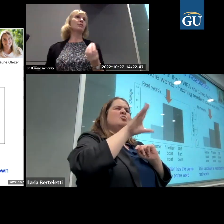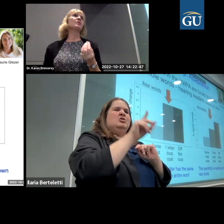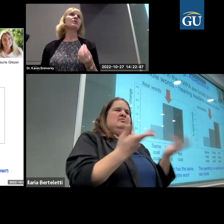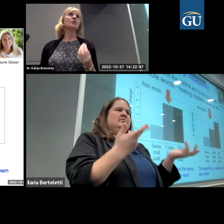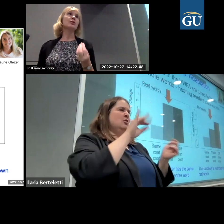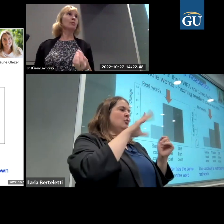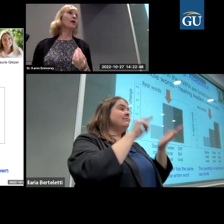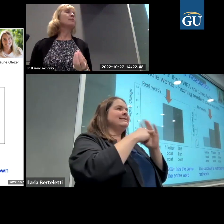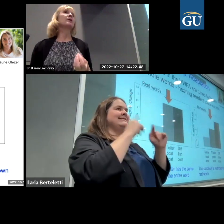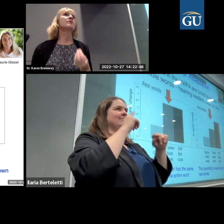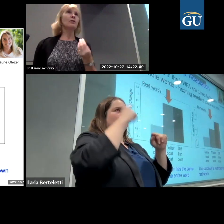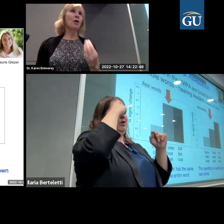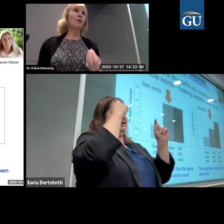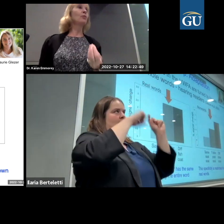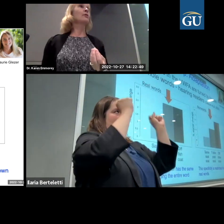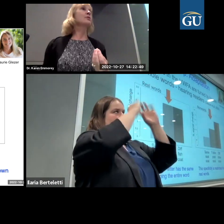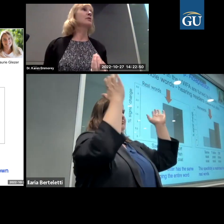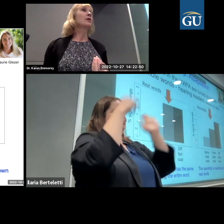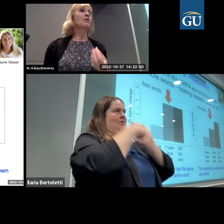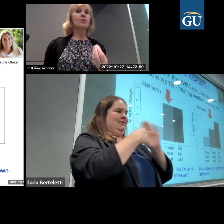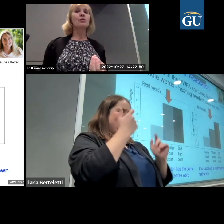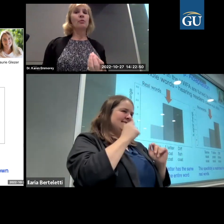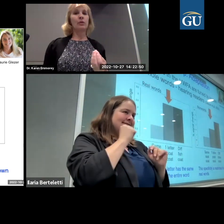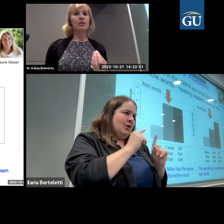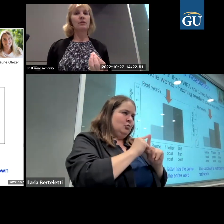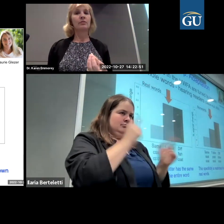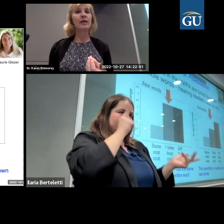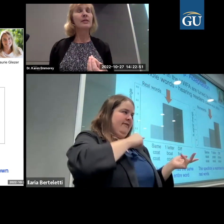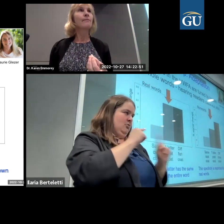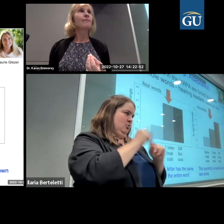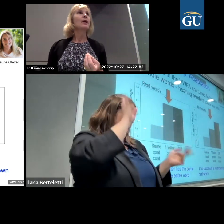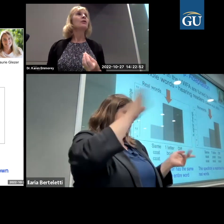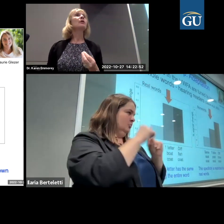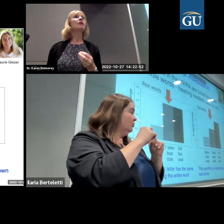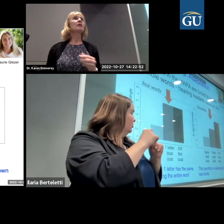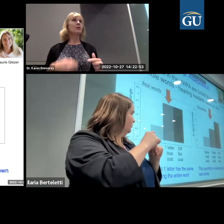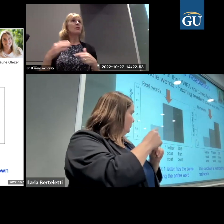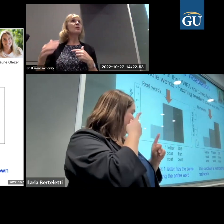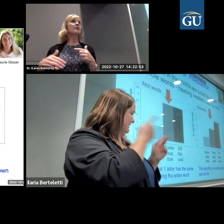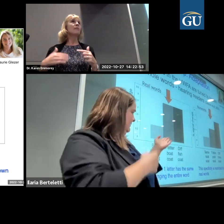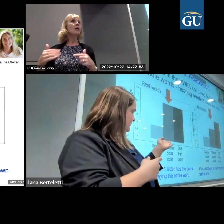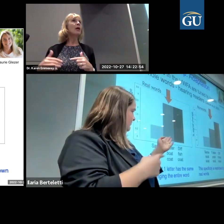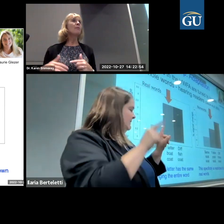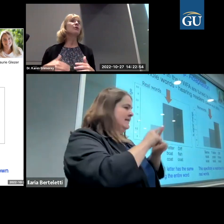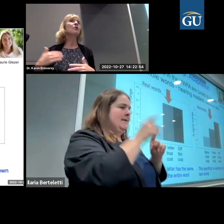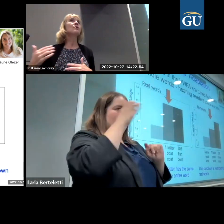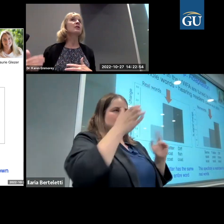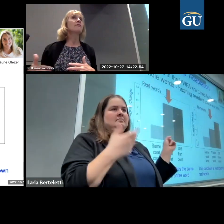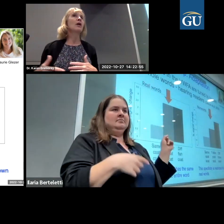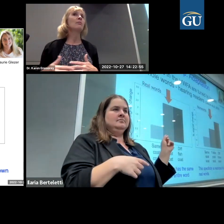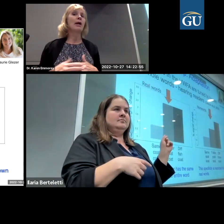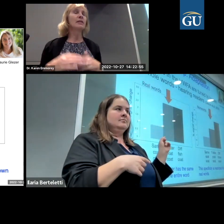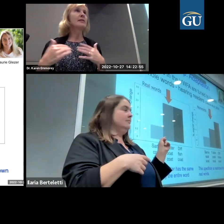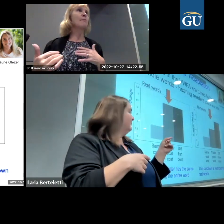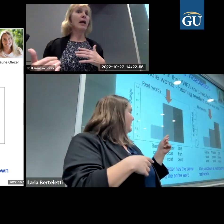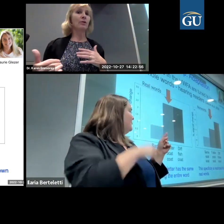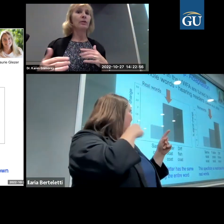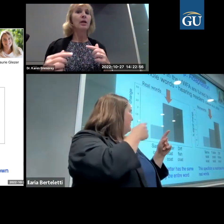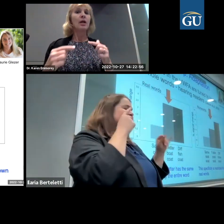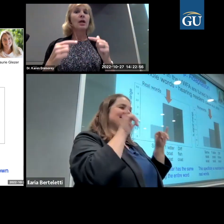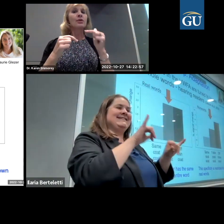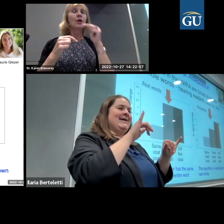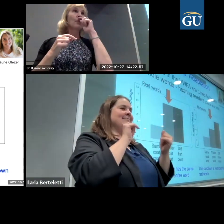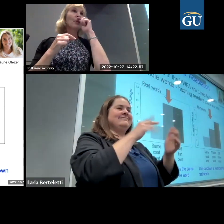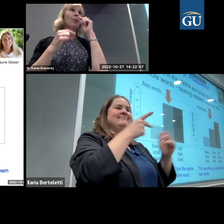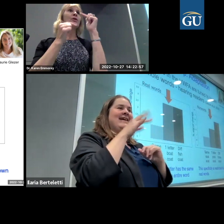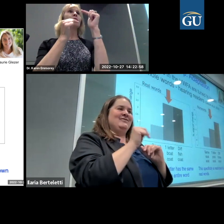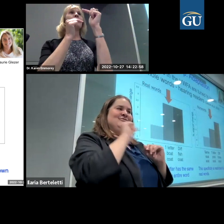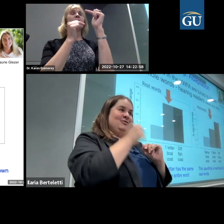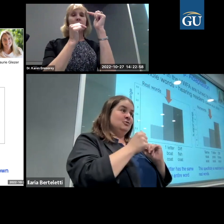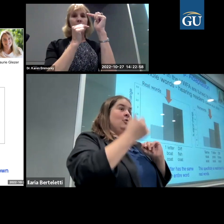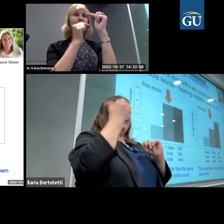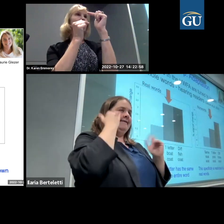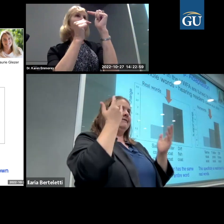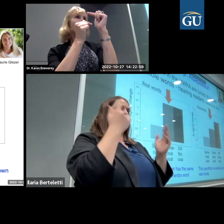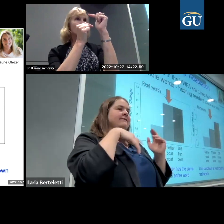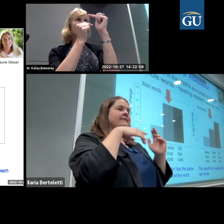So when you repeat, poat and poit, you get the most adaptation. But now I change one letter. I still see some adaptation. It's it's not the same as changing all of the letters in the pseudo word.